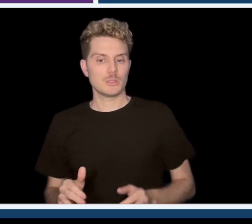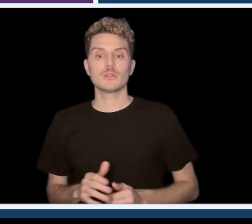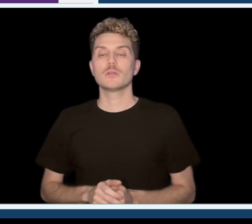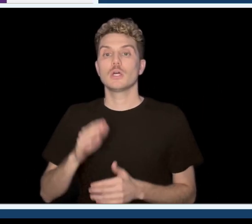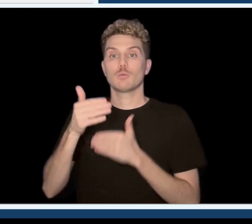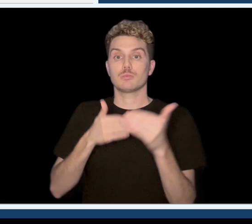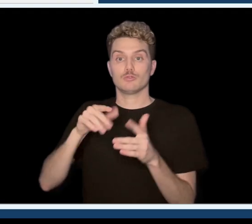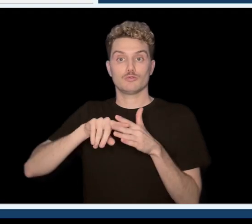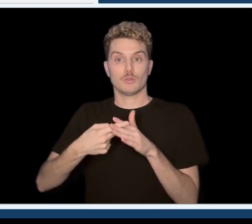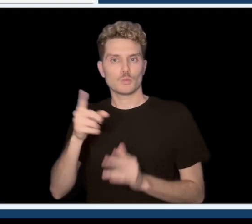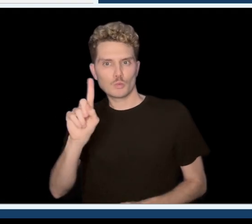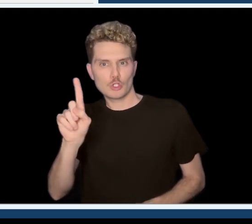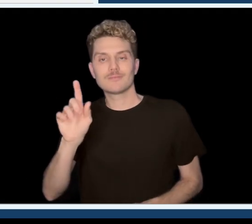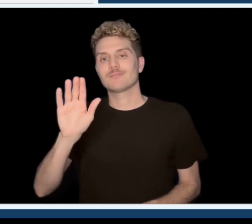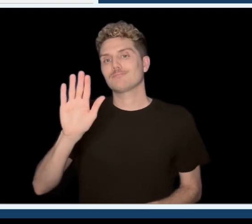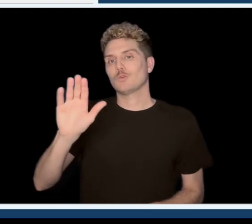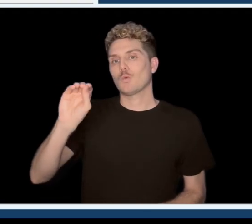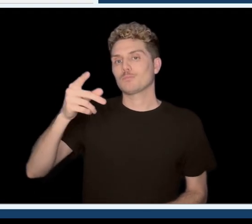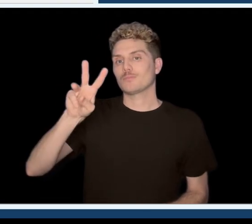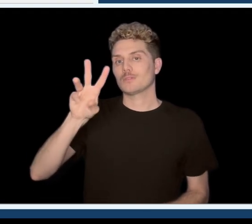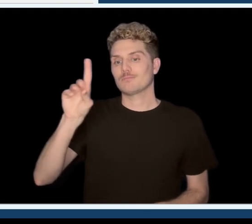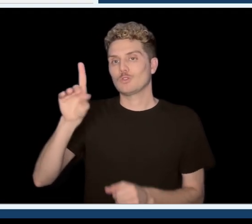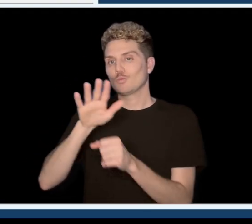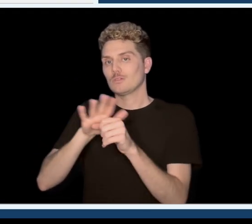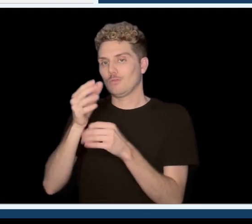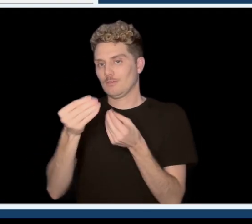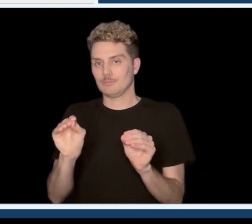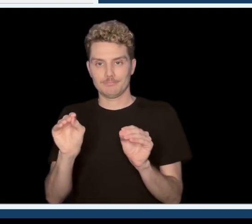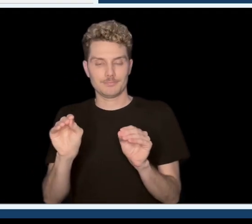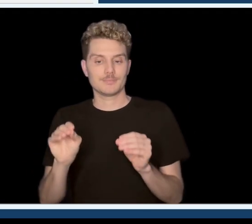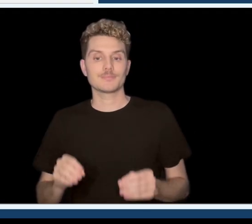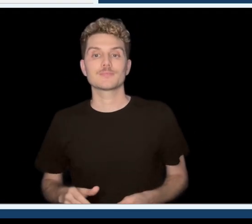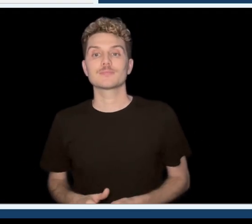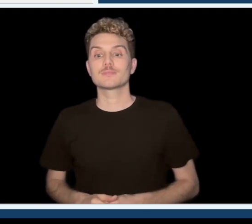The process begins at your OPWDD regional office